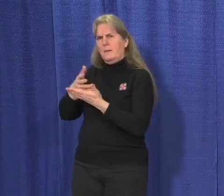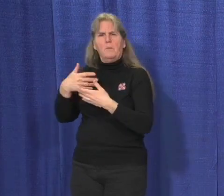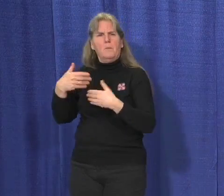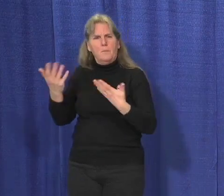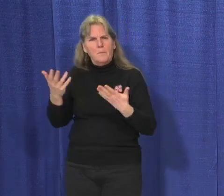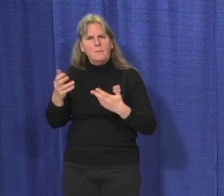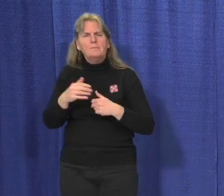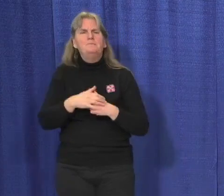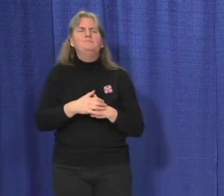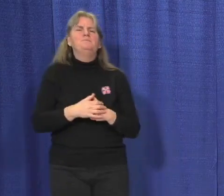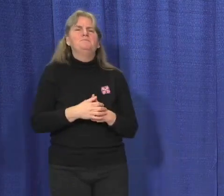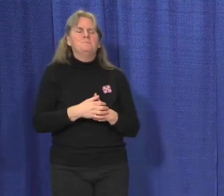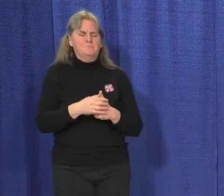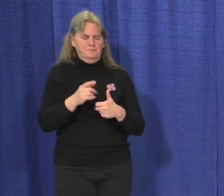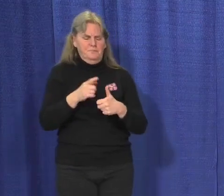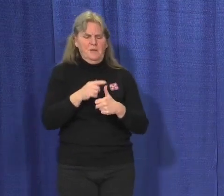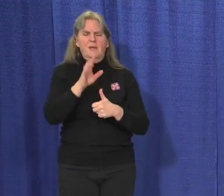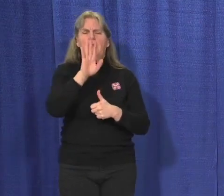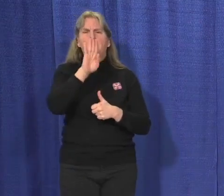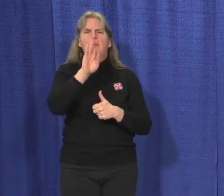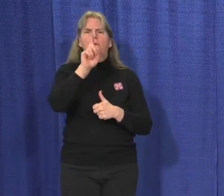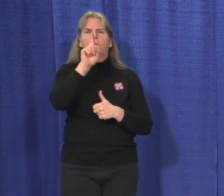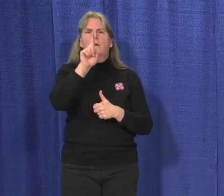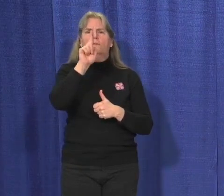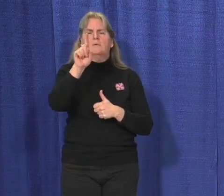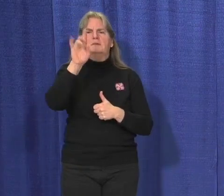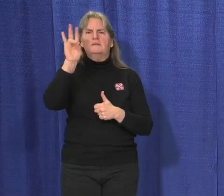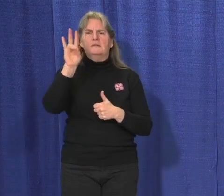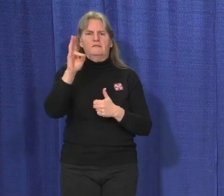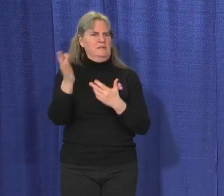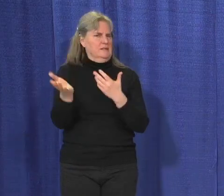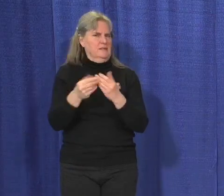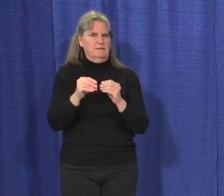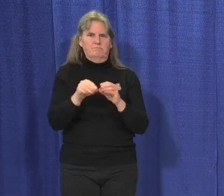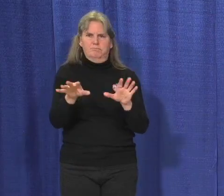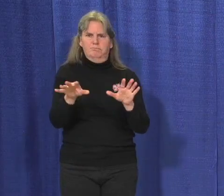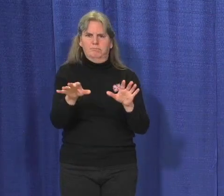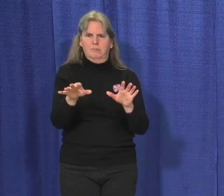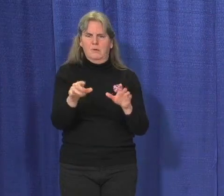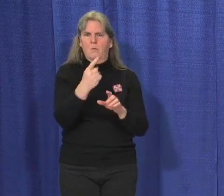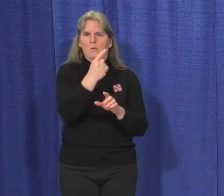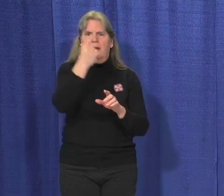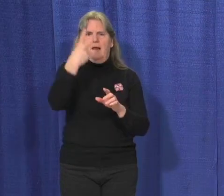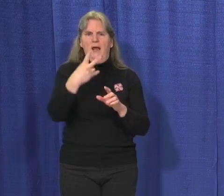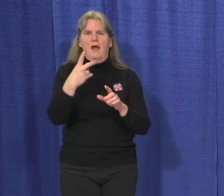concluded about these variants. B.1.1.7 is easily transmitted